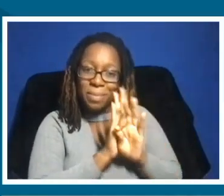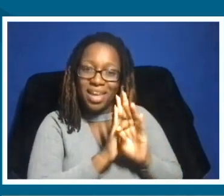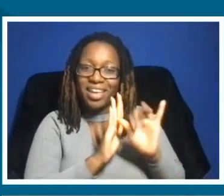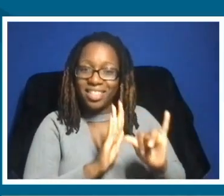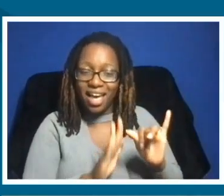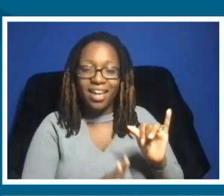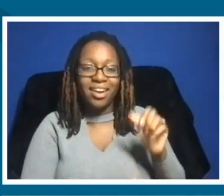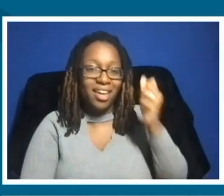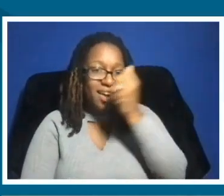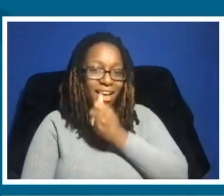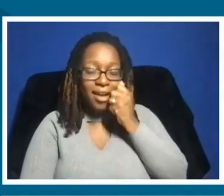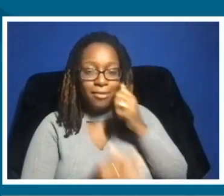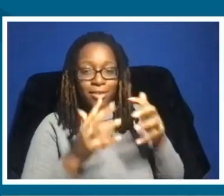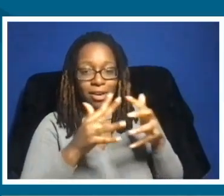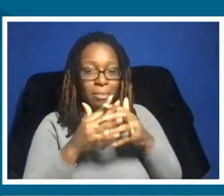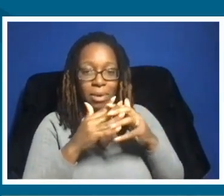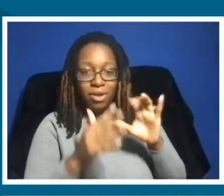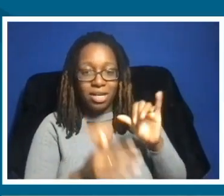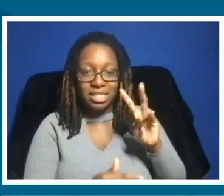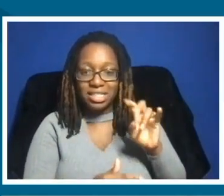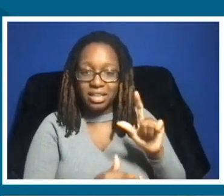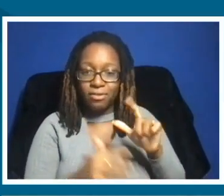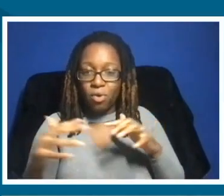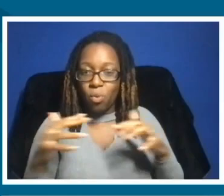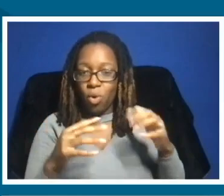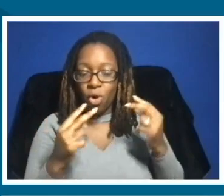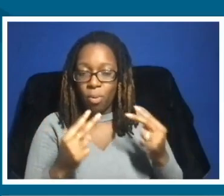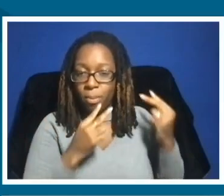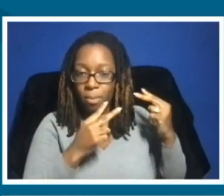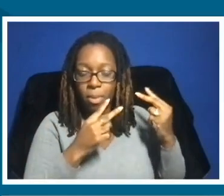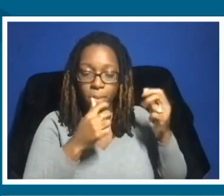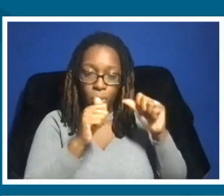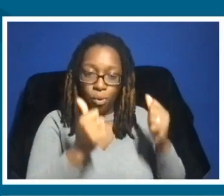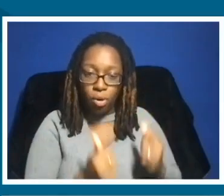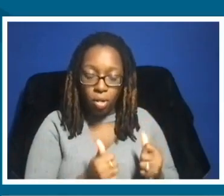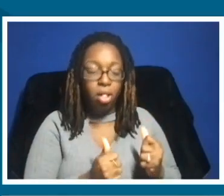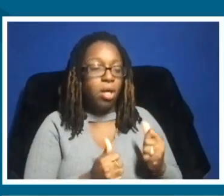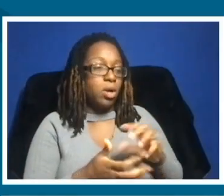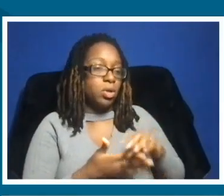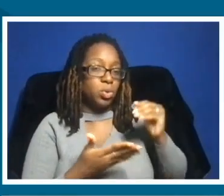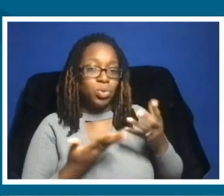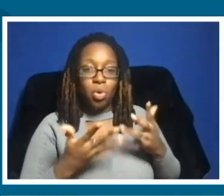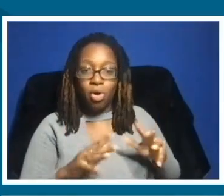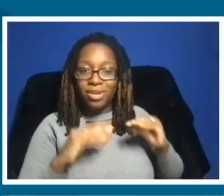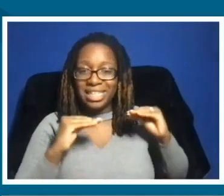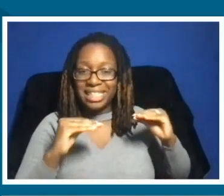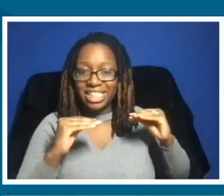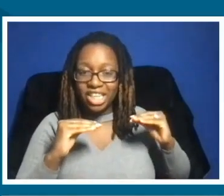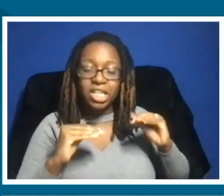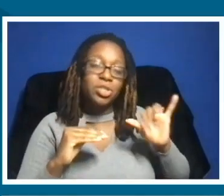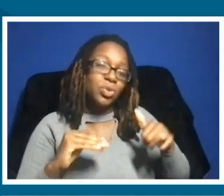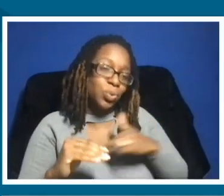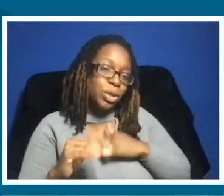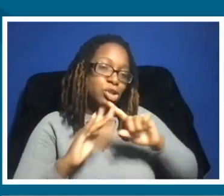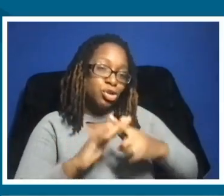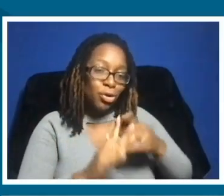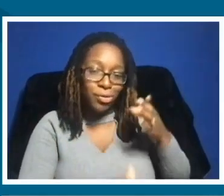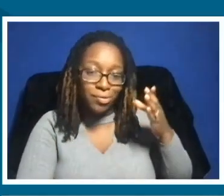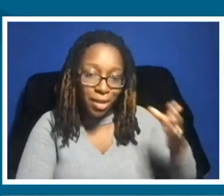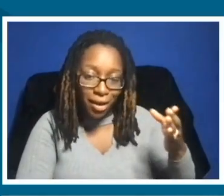connected with the unit that she was teaching and the students had already done so that's why we ended up starting